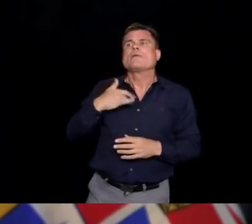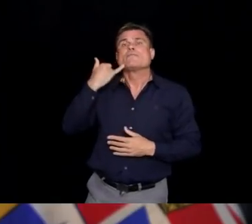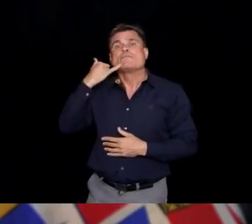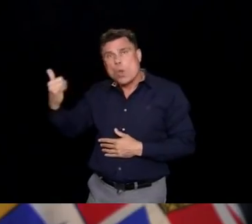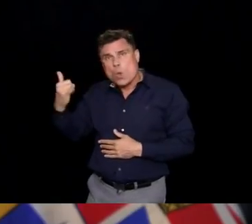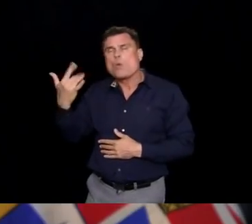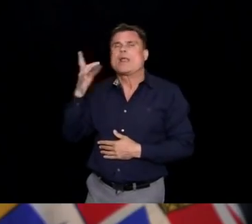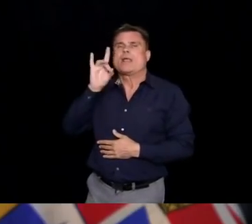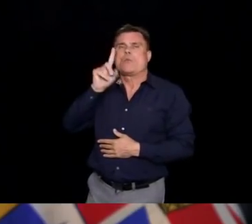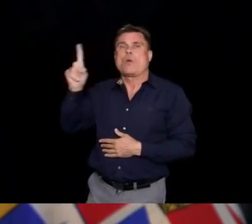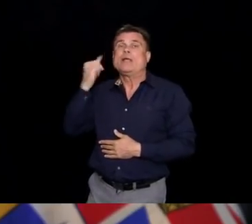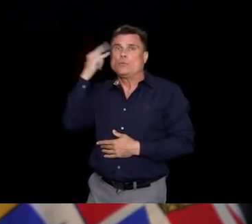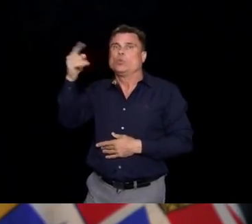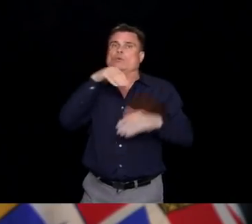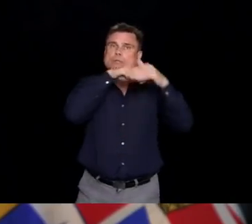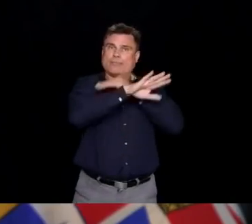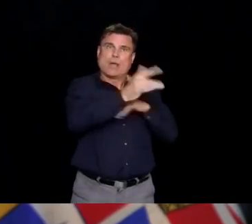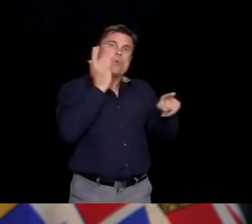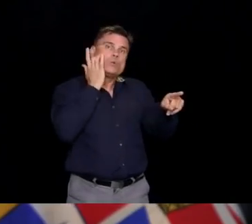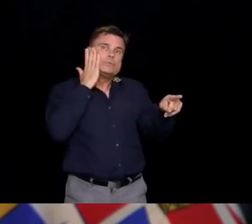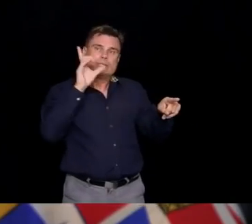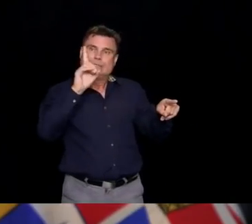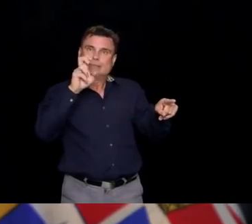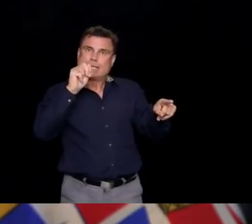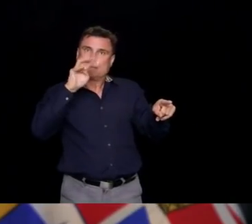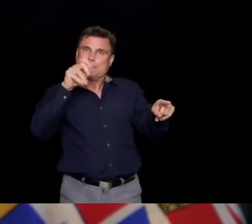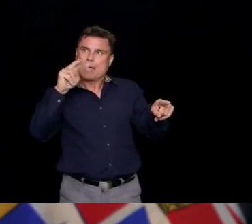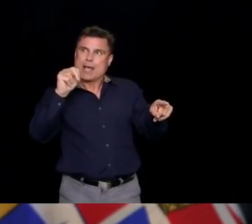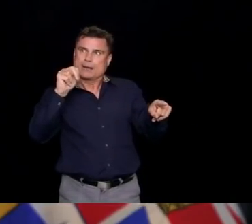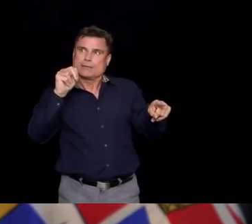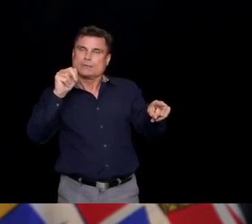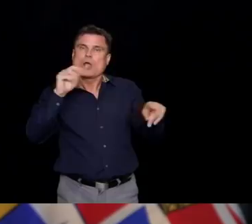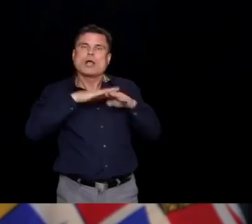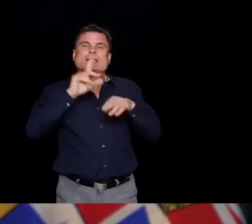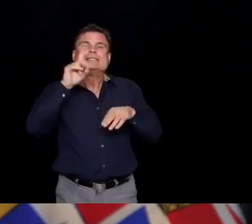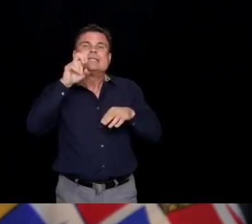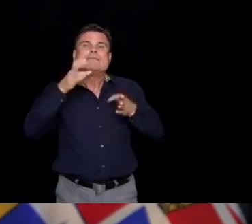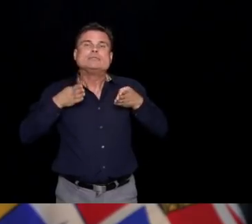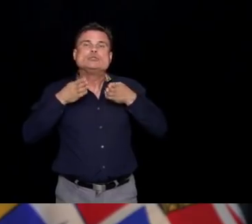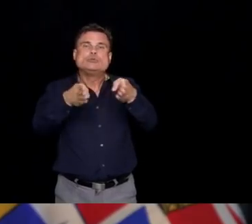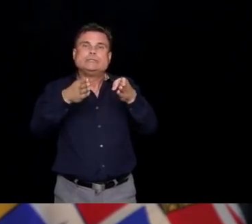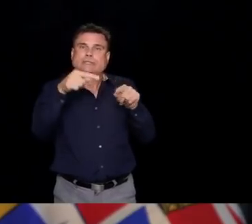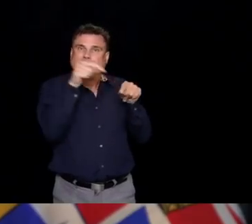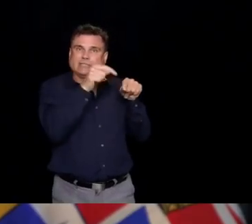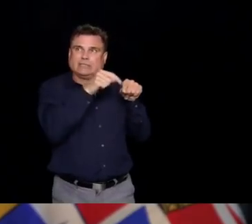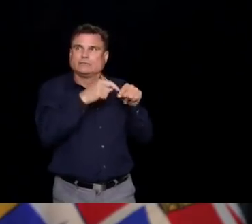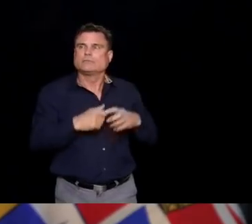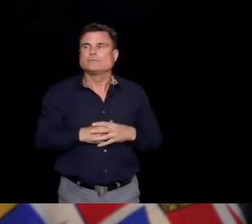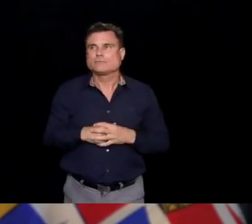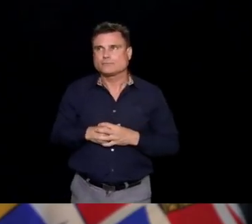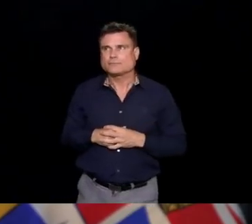Limit your contact with others over the integration period and contact 811 immediately to reach for testing if any, any symptoms develop.